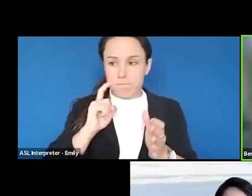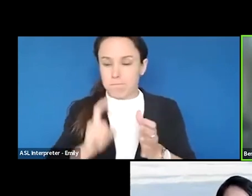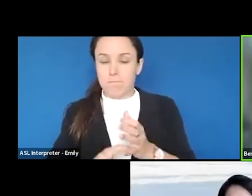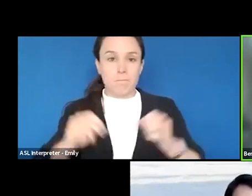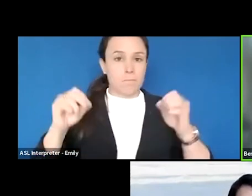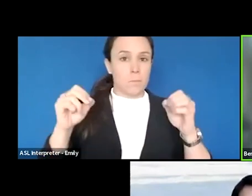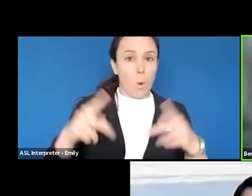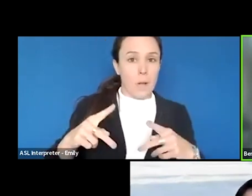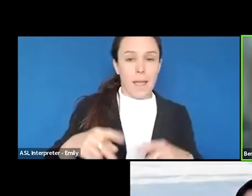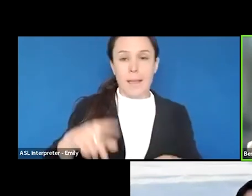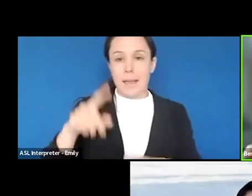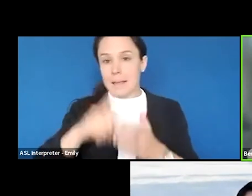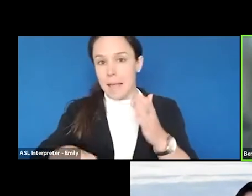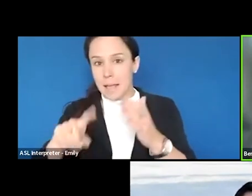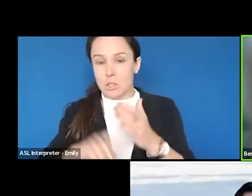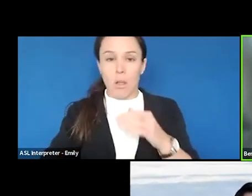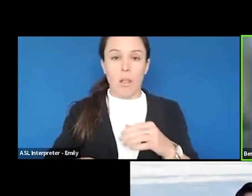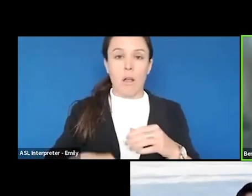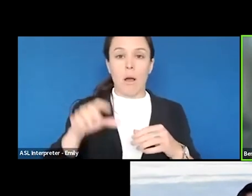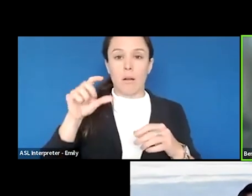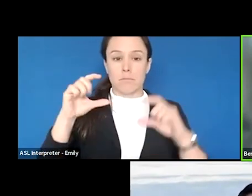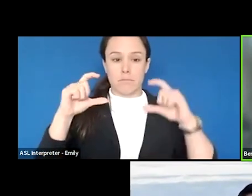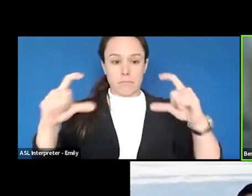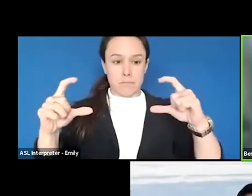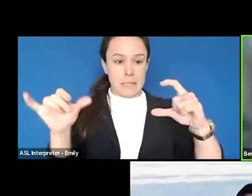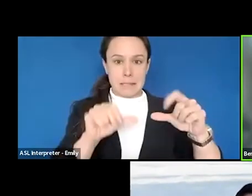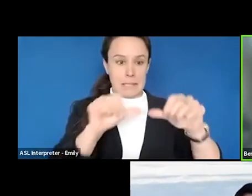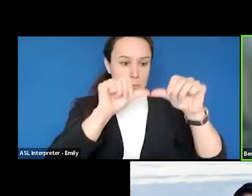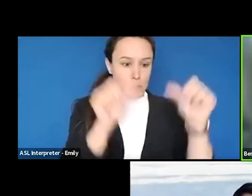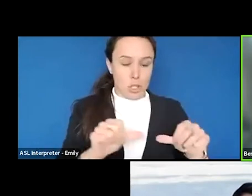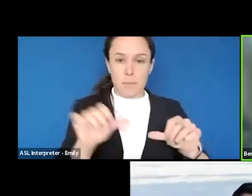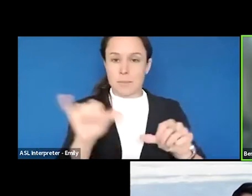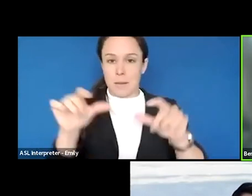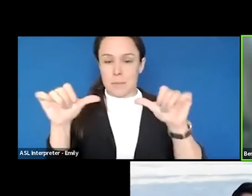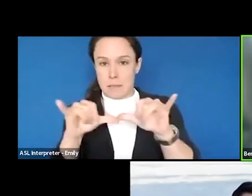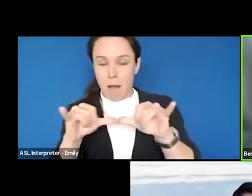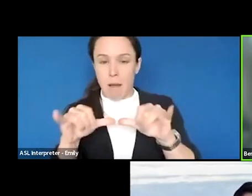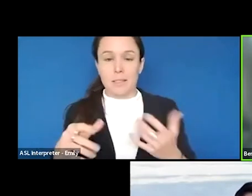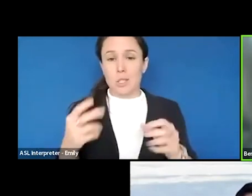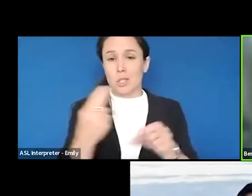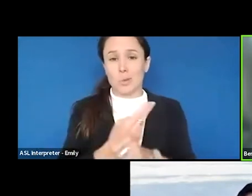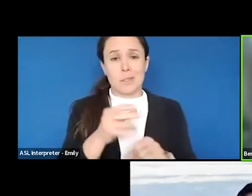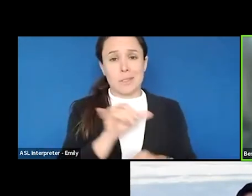are always the same shape, size and position and you use the same terminology, then people reduce